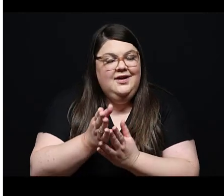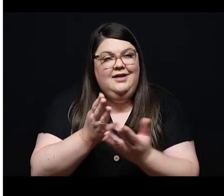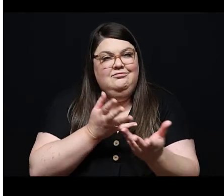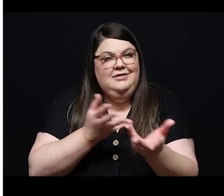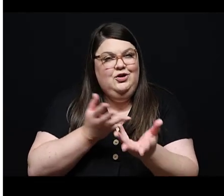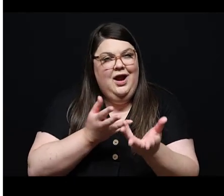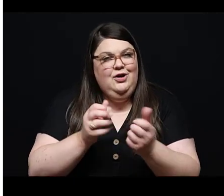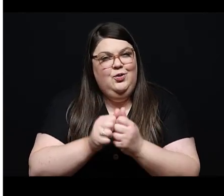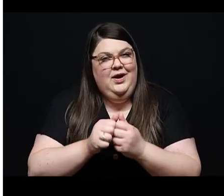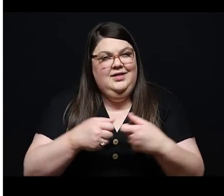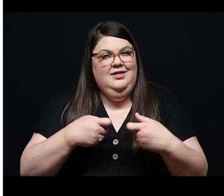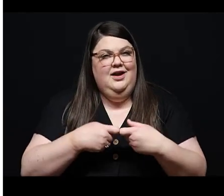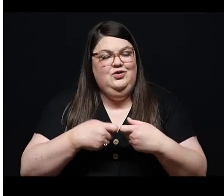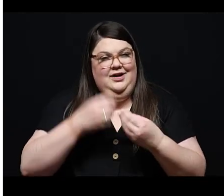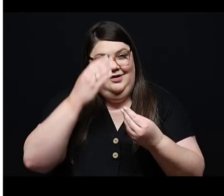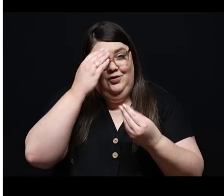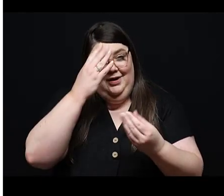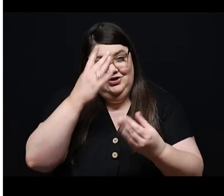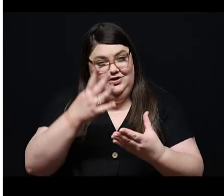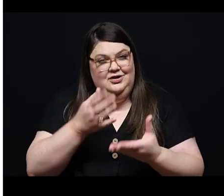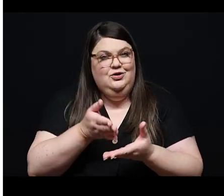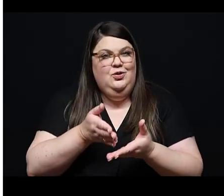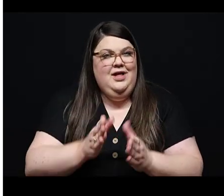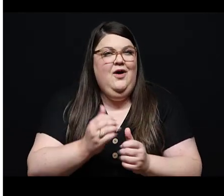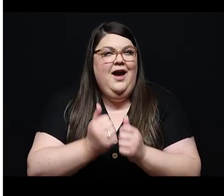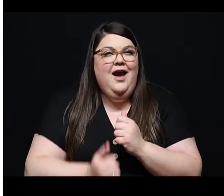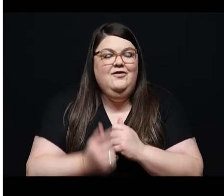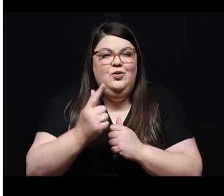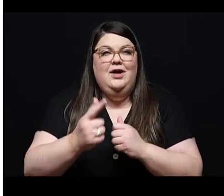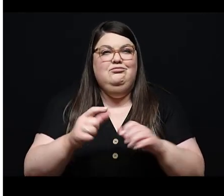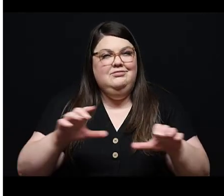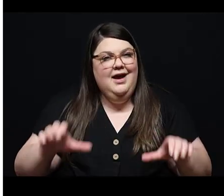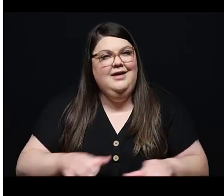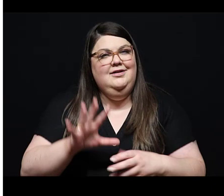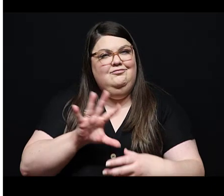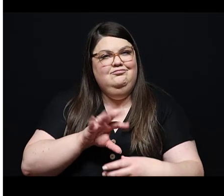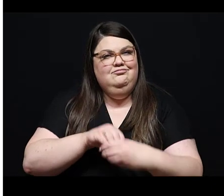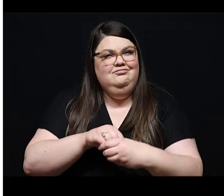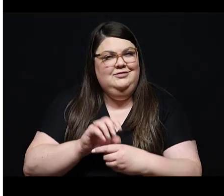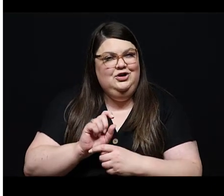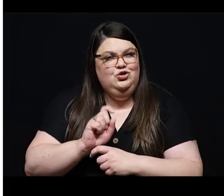electronic information to allow everyone to be active, contributing members of the digital world.